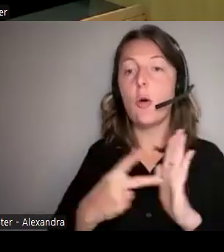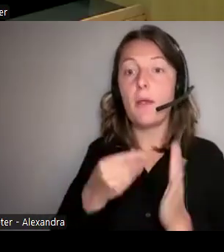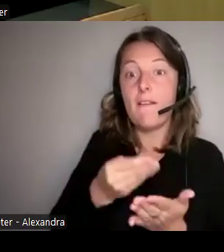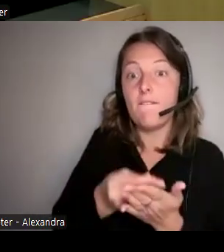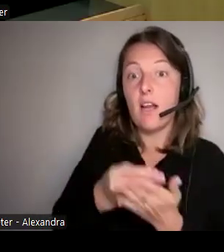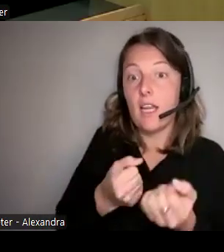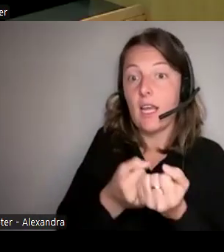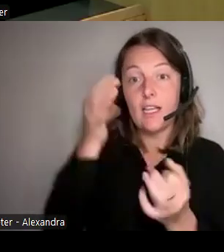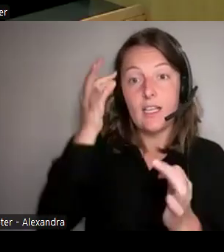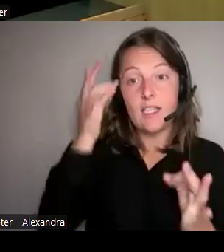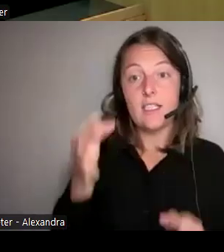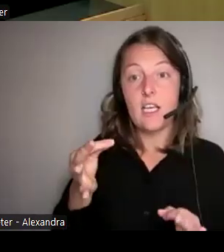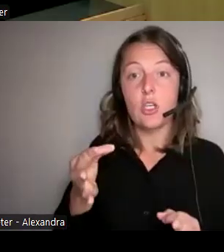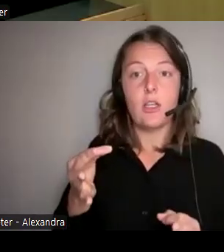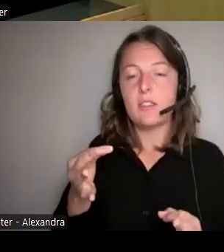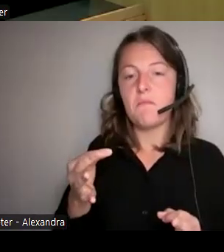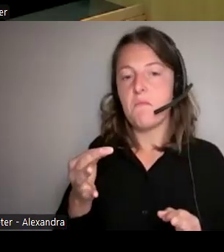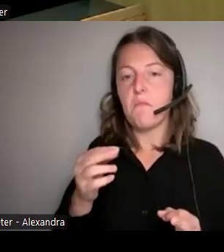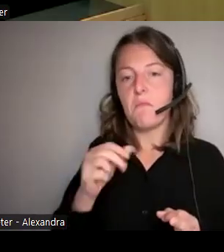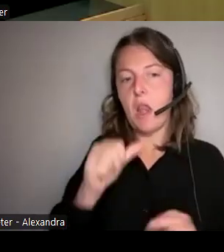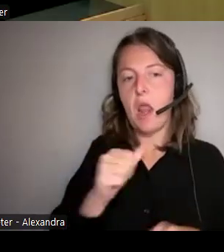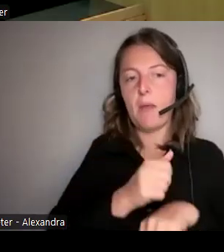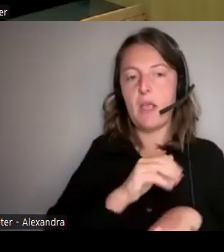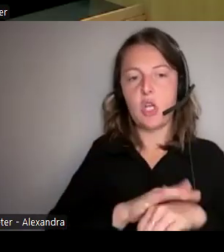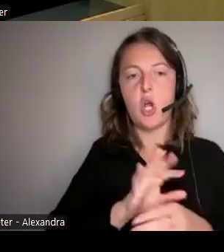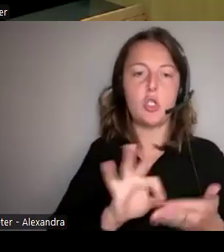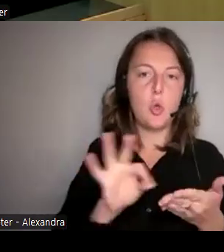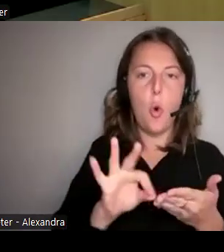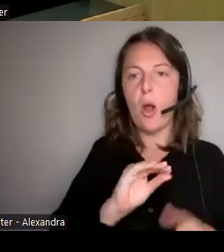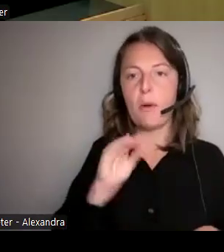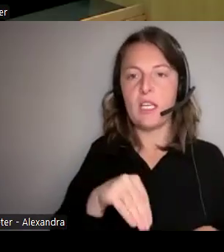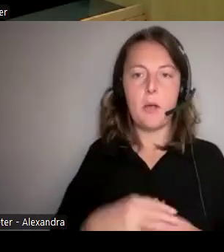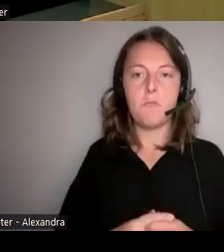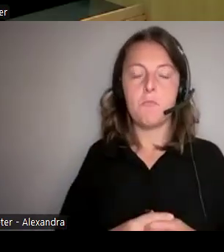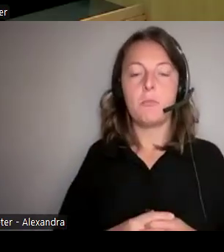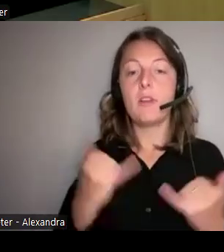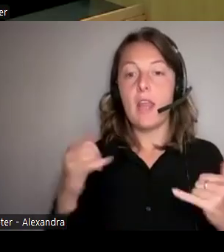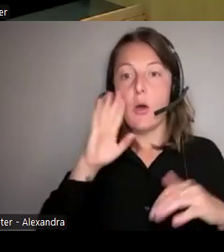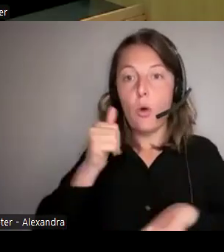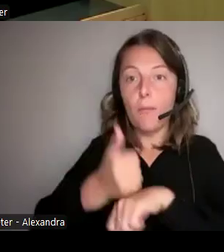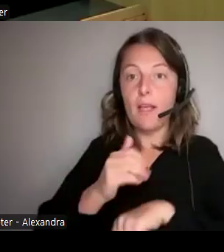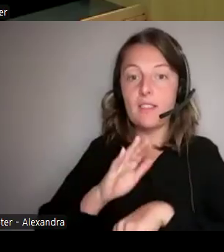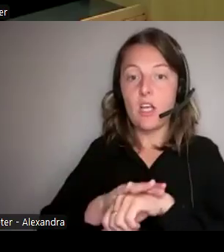in my opinion will be based less on one score and percentile um and more um based on mission